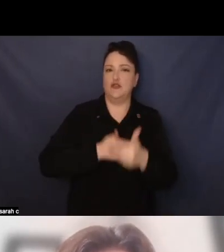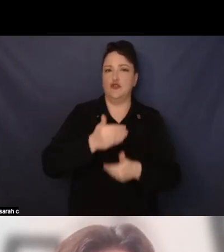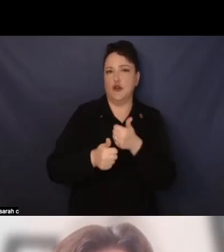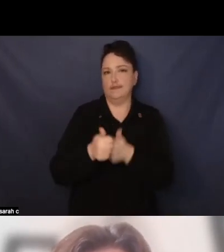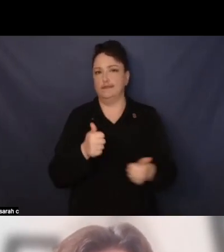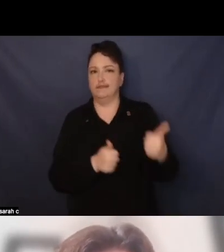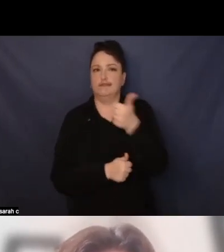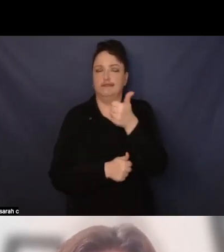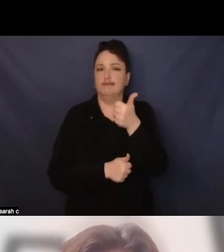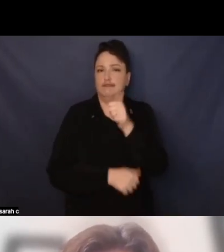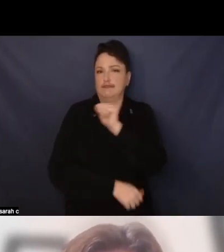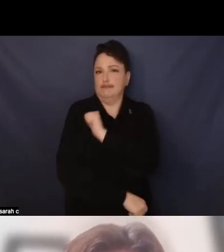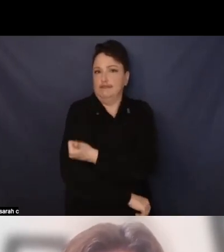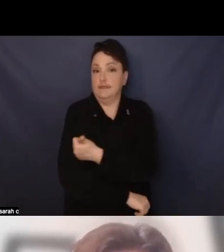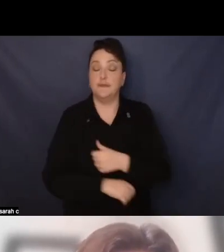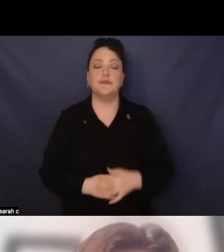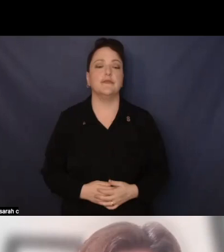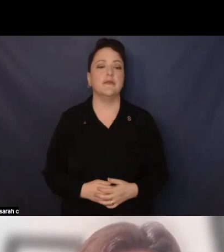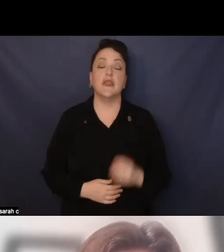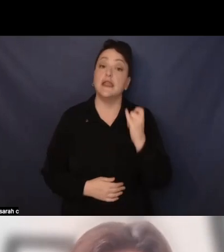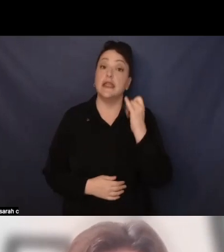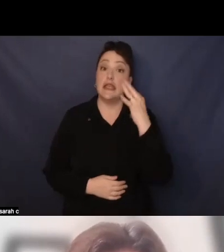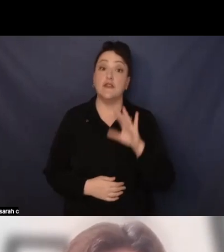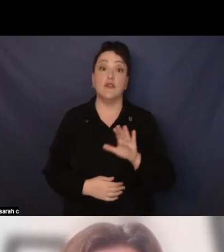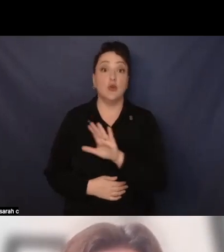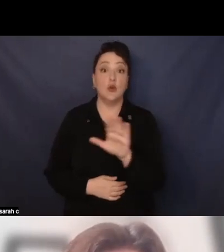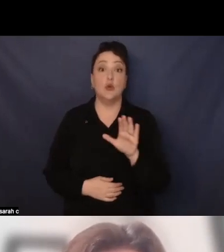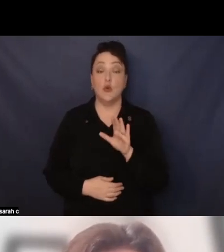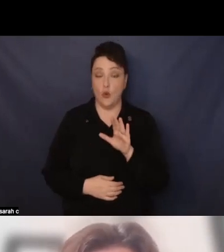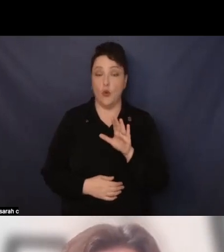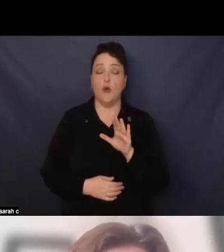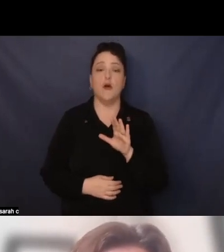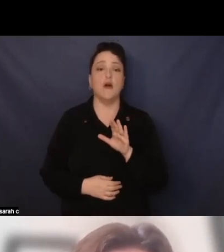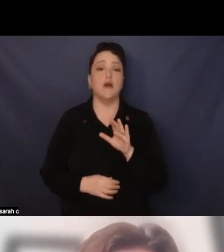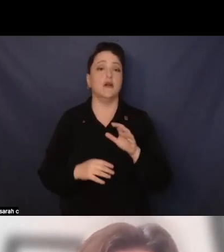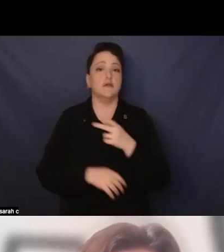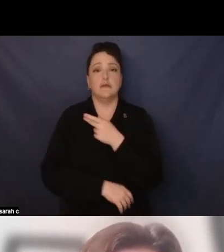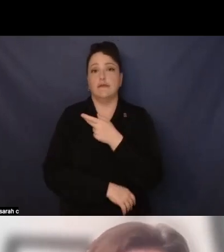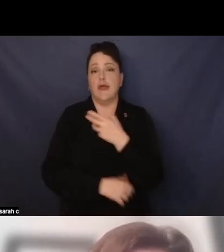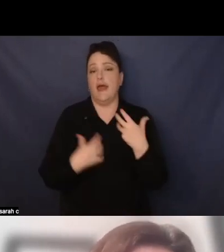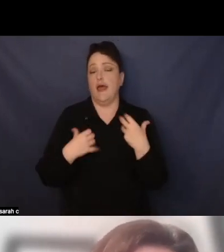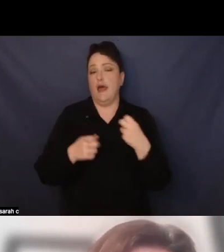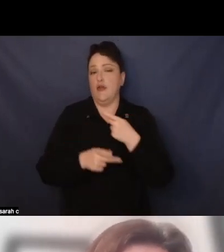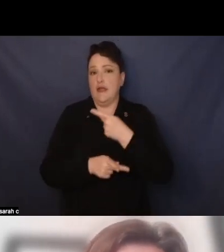doesn't really do e-mail but, instead, directs you to a portal, in that portal you want to be